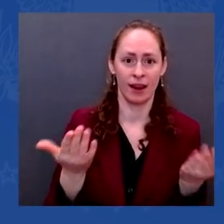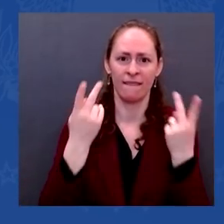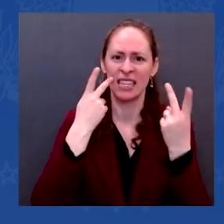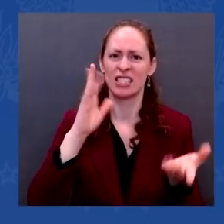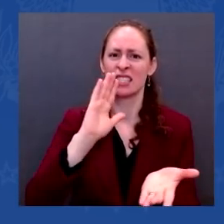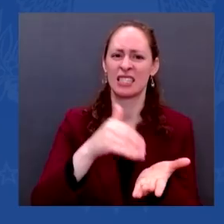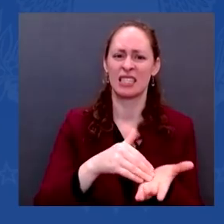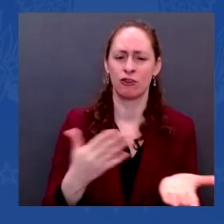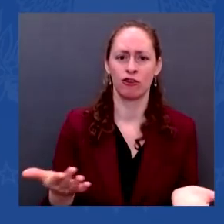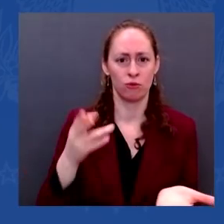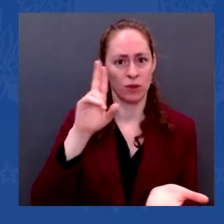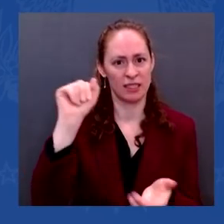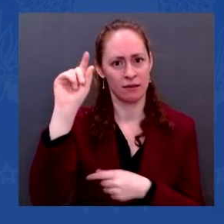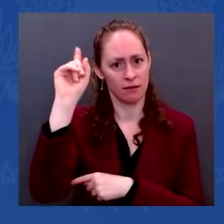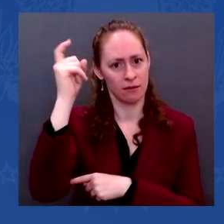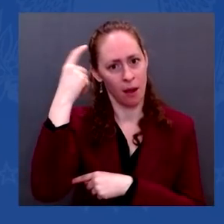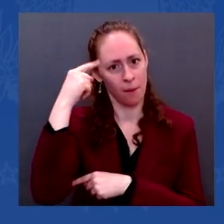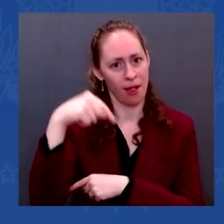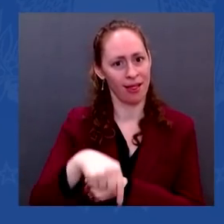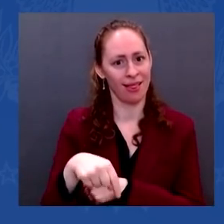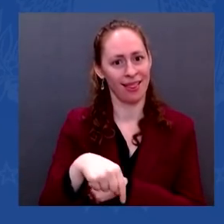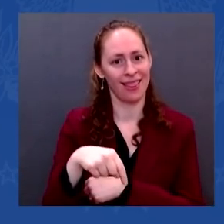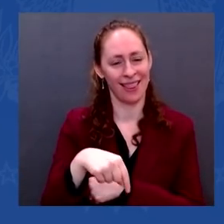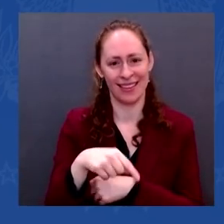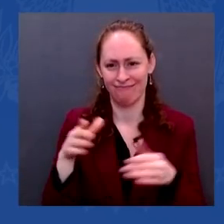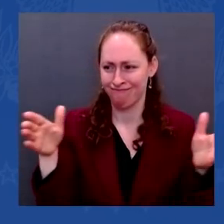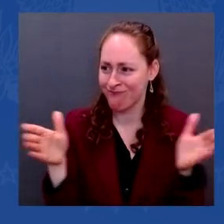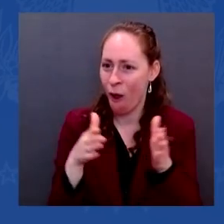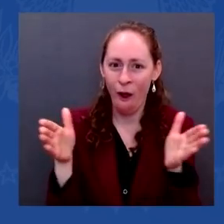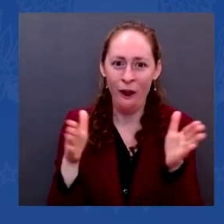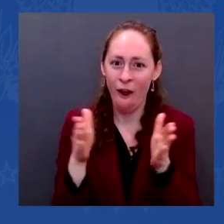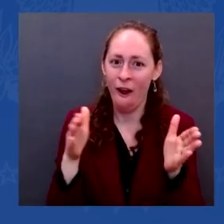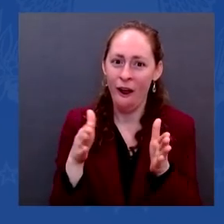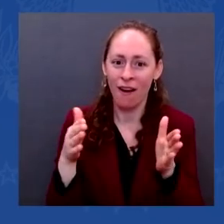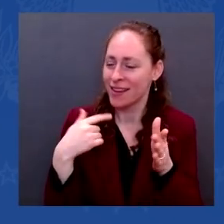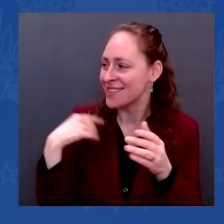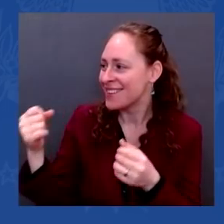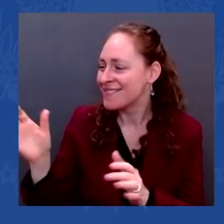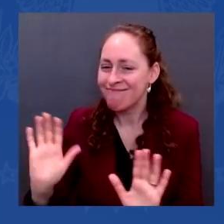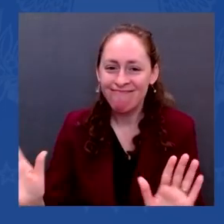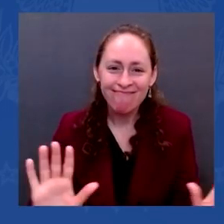and listen to each other -- standing in this, which is, in governmental terms, a "sacred place."